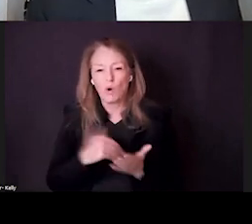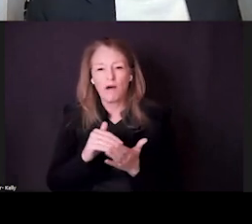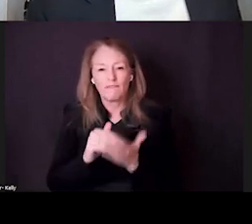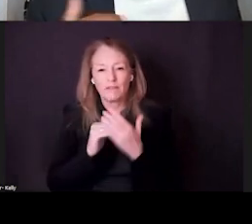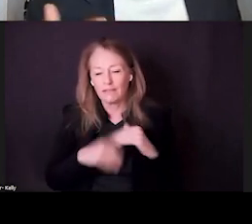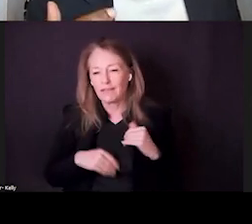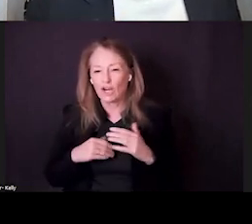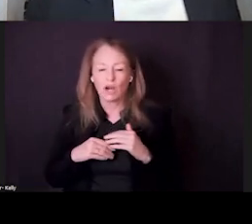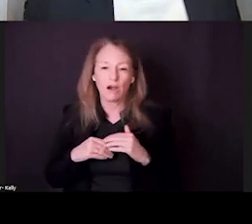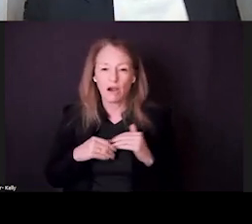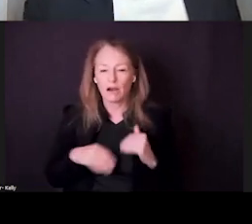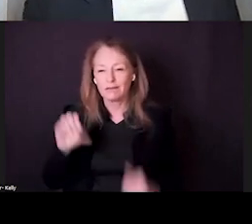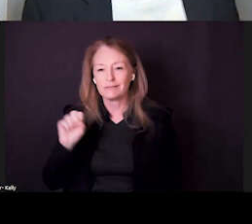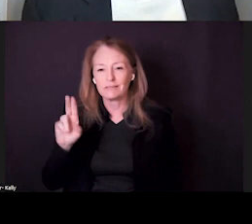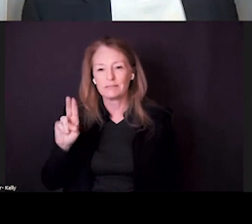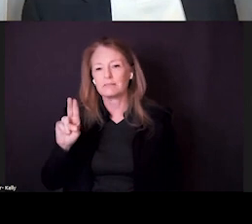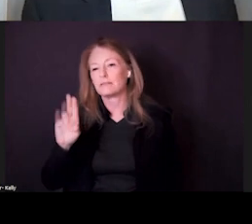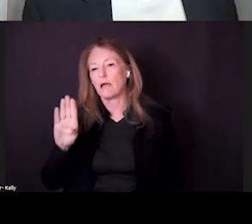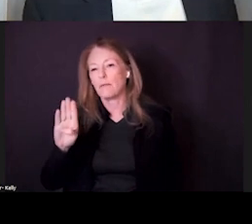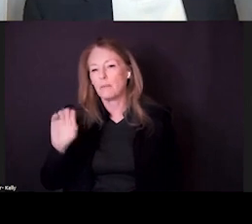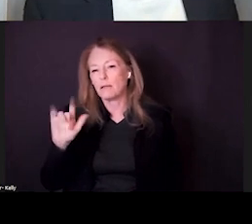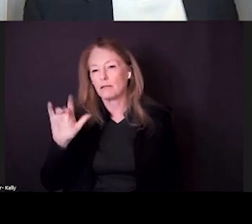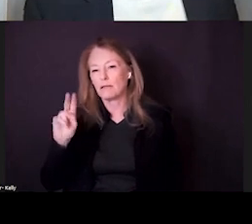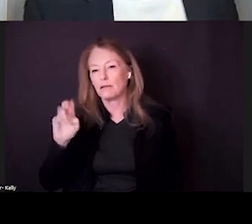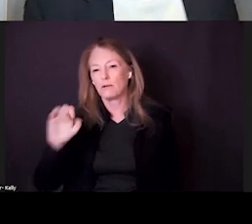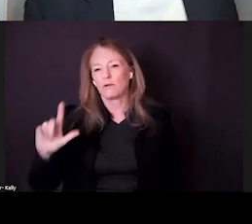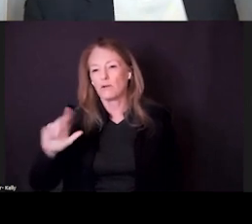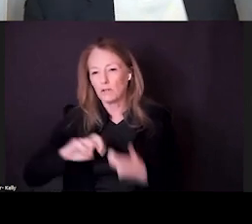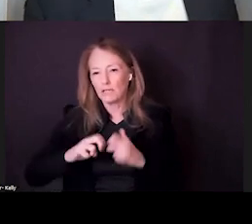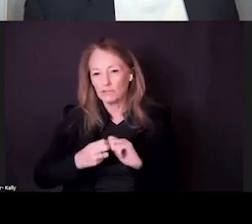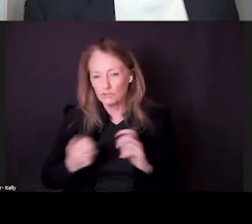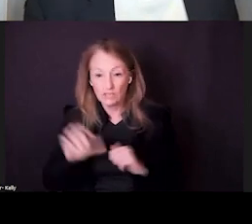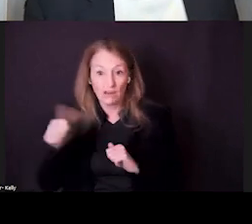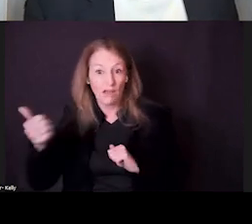HERE AND THERE ARE RISK FACTORS HERE THAT PUT PEOPLE AT RISK FOR